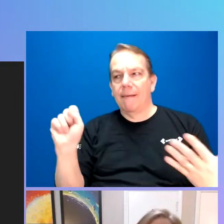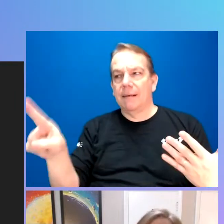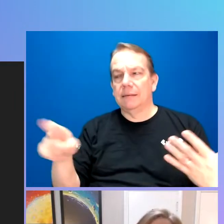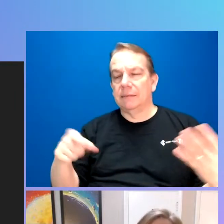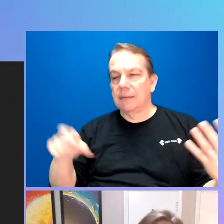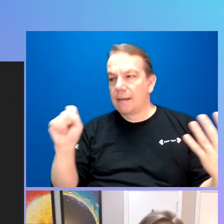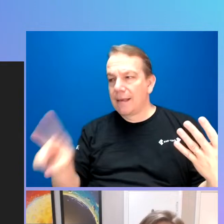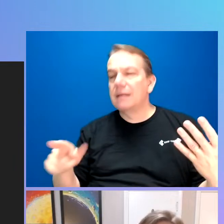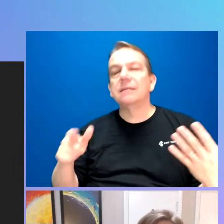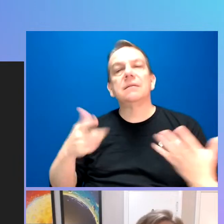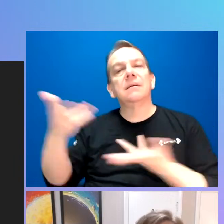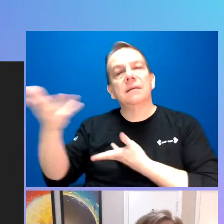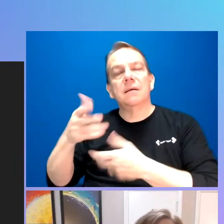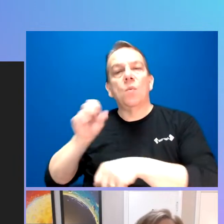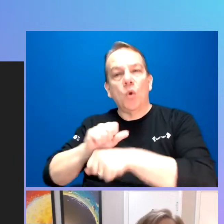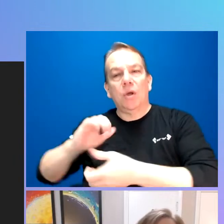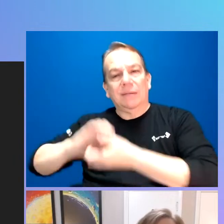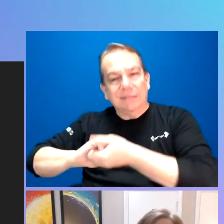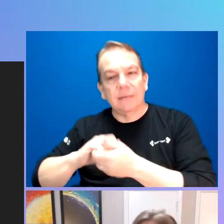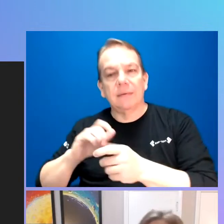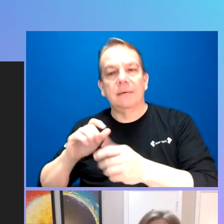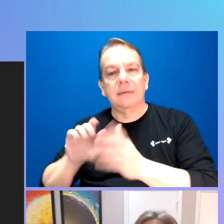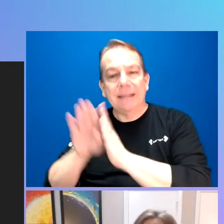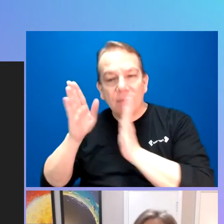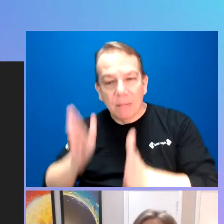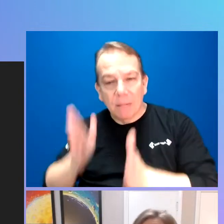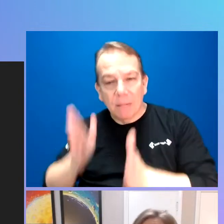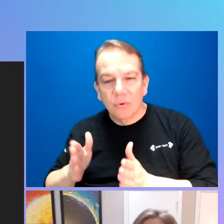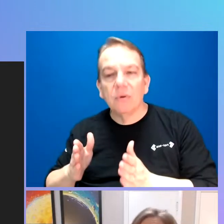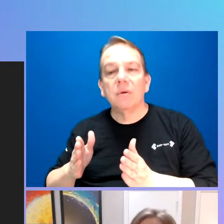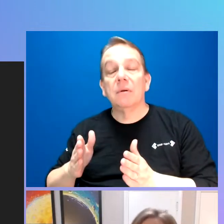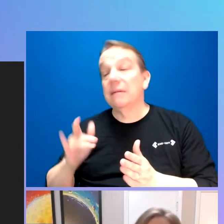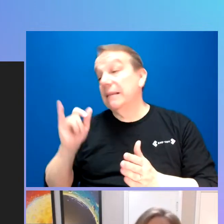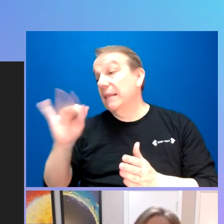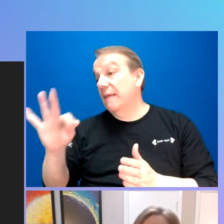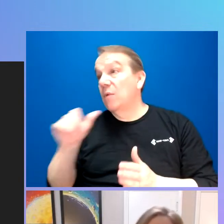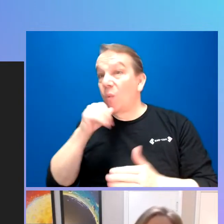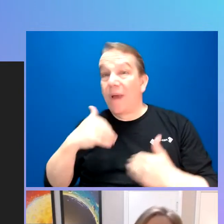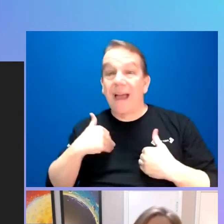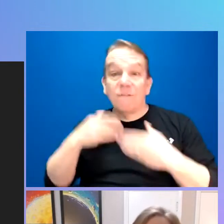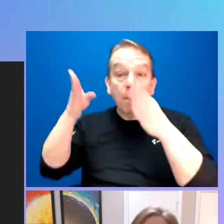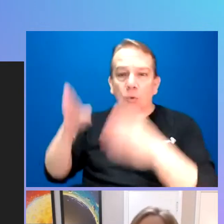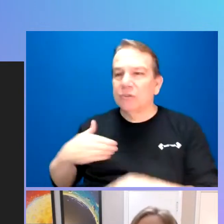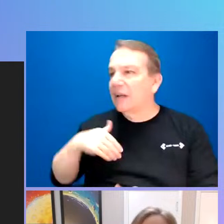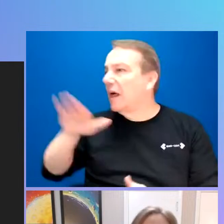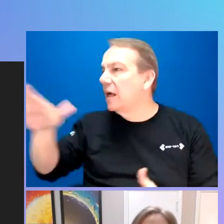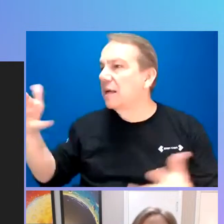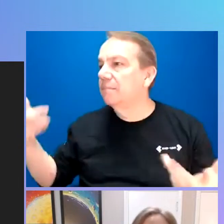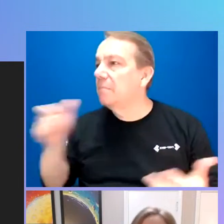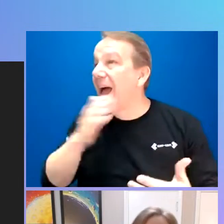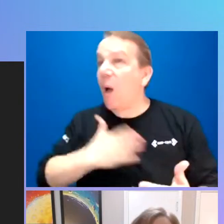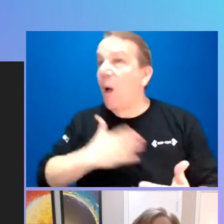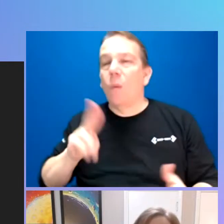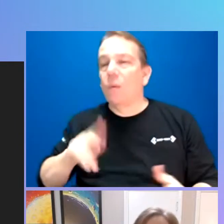developer to figure it out. Or if I don't have easy access to work with my own developer, I